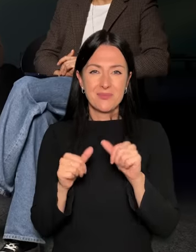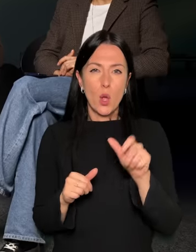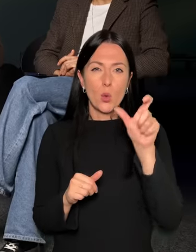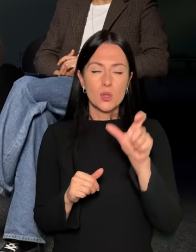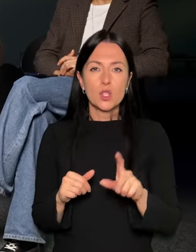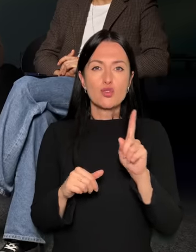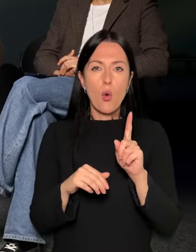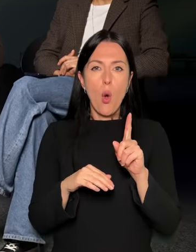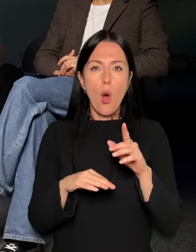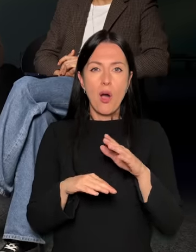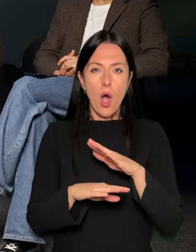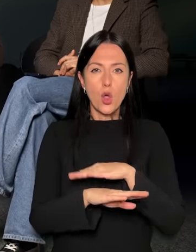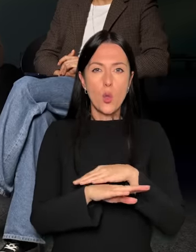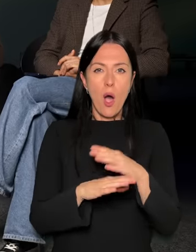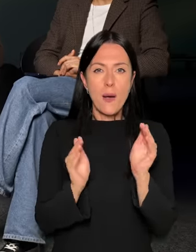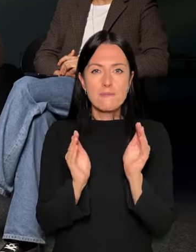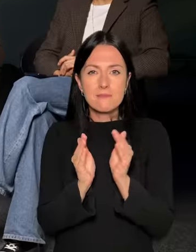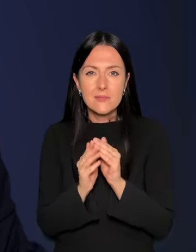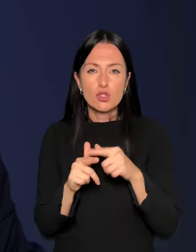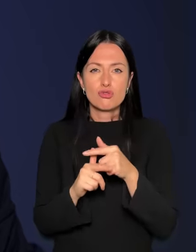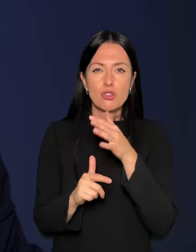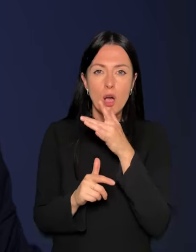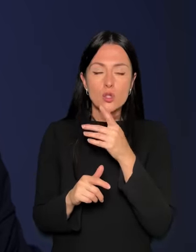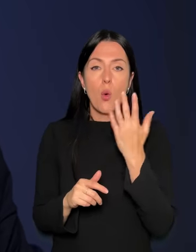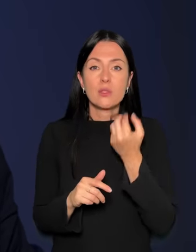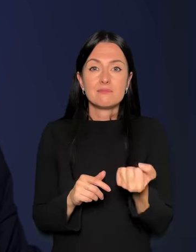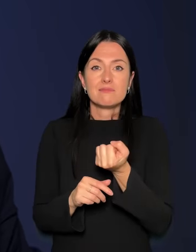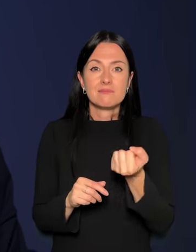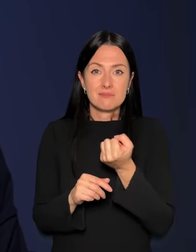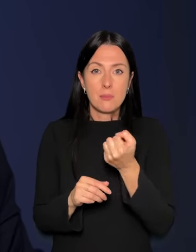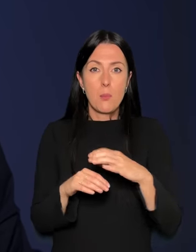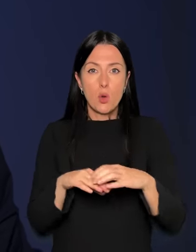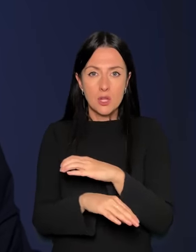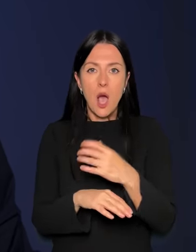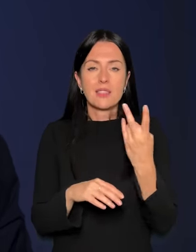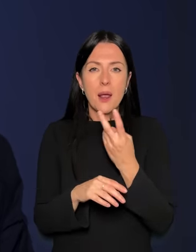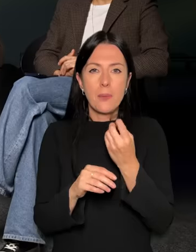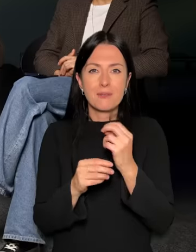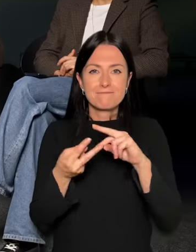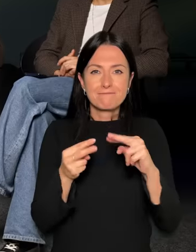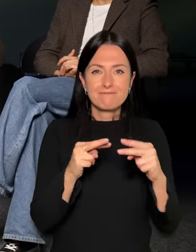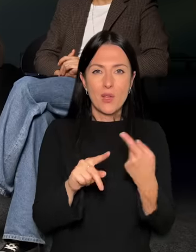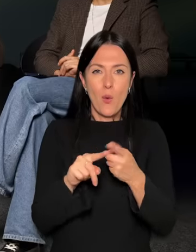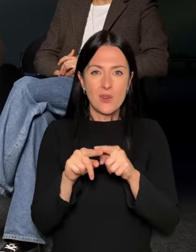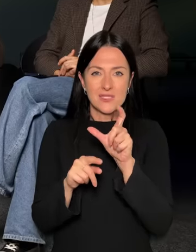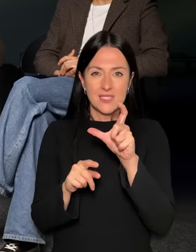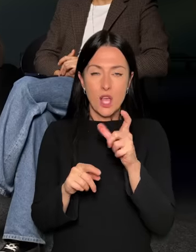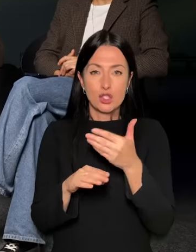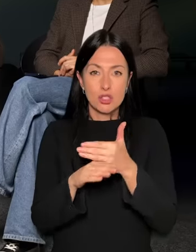the leg sometimes shrinks, or the arm while wearing prostheses. So they need replacements for this part.